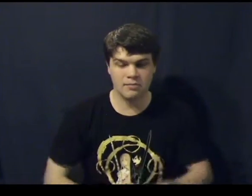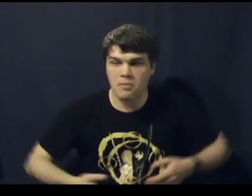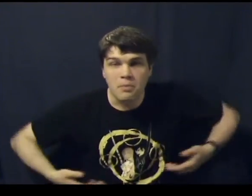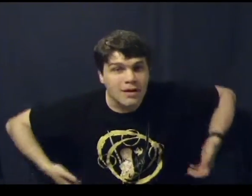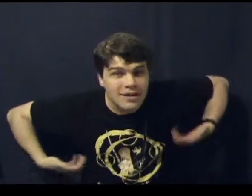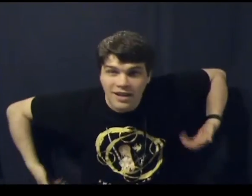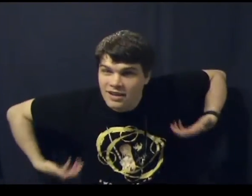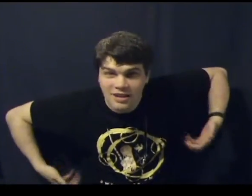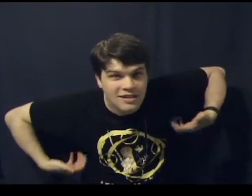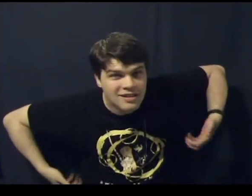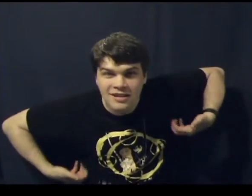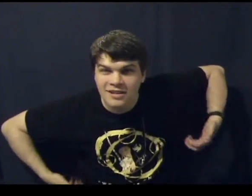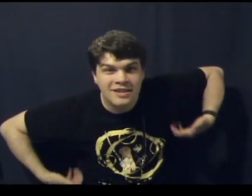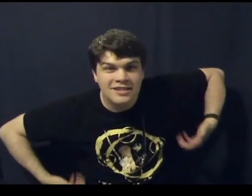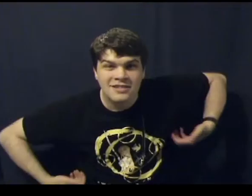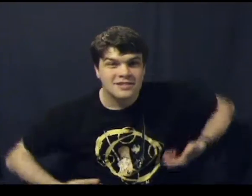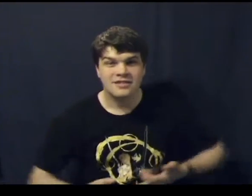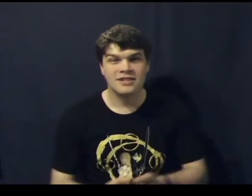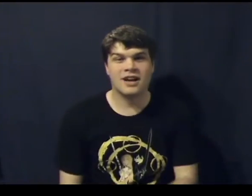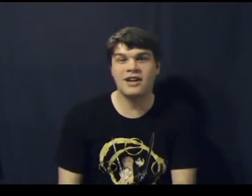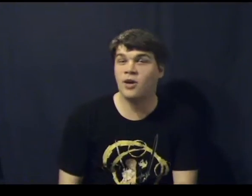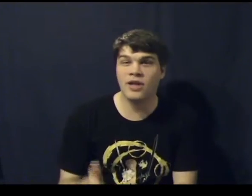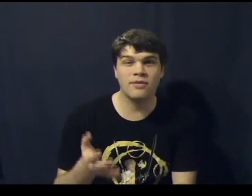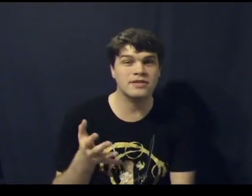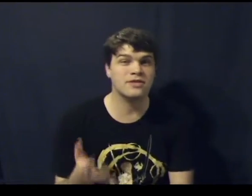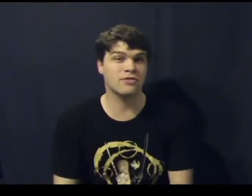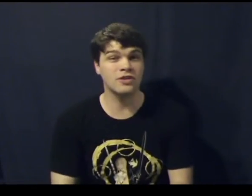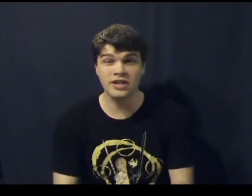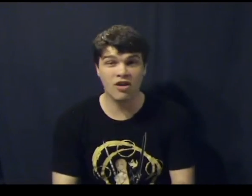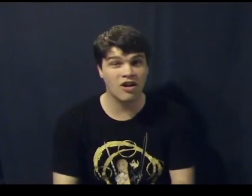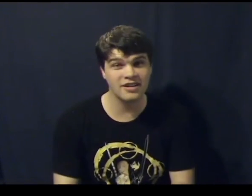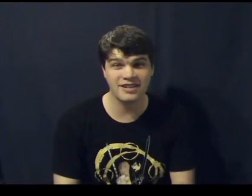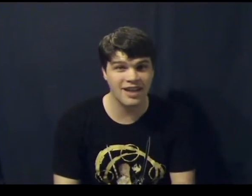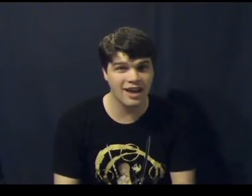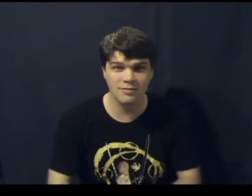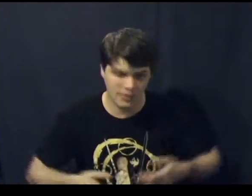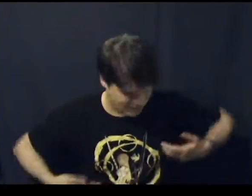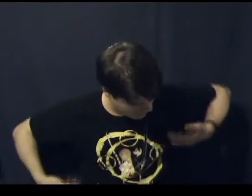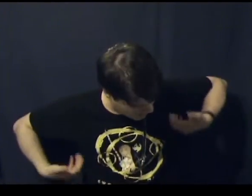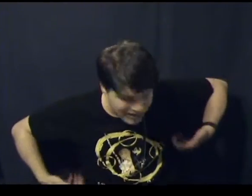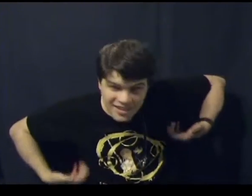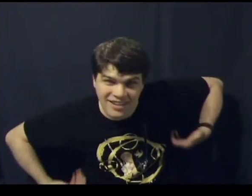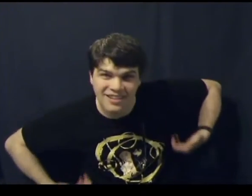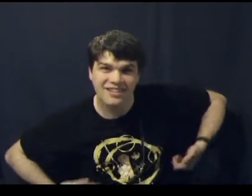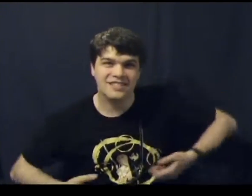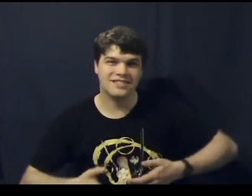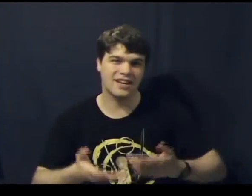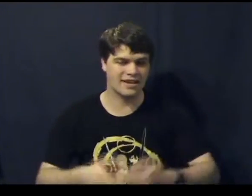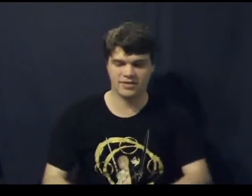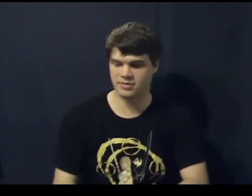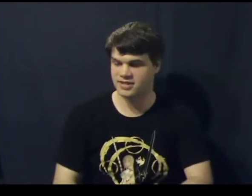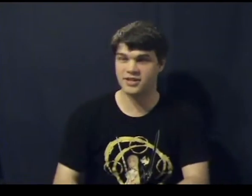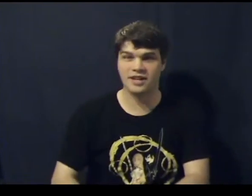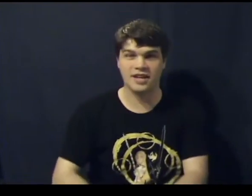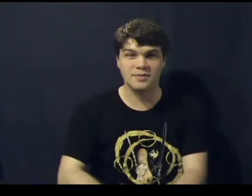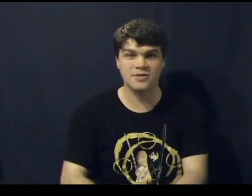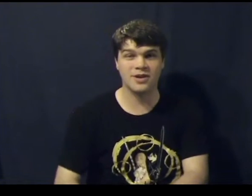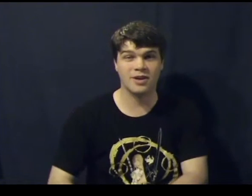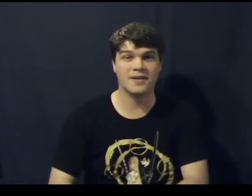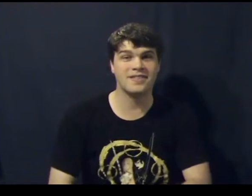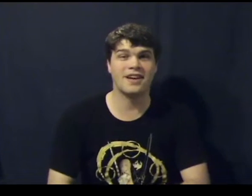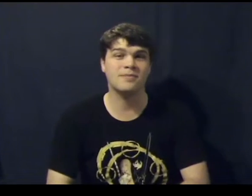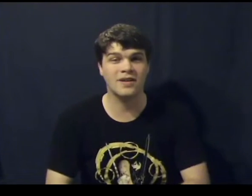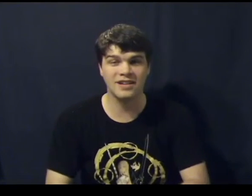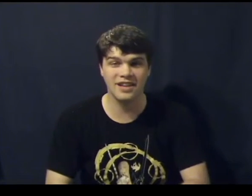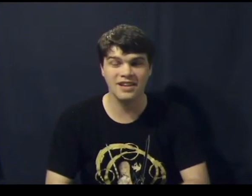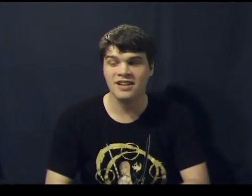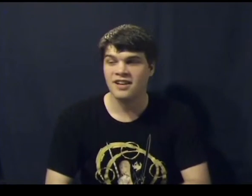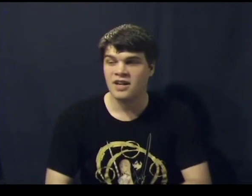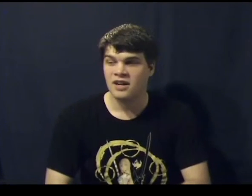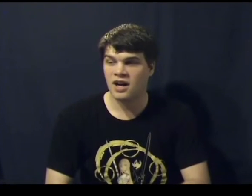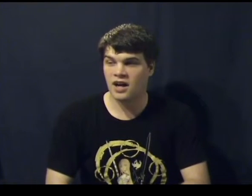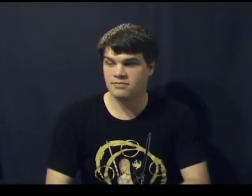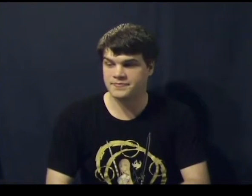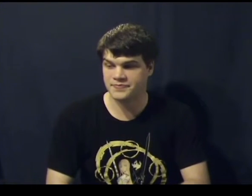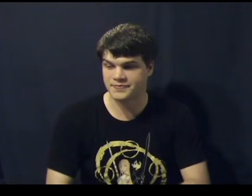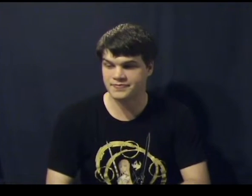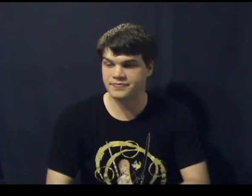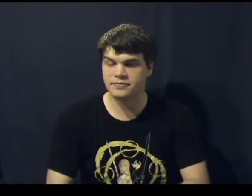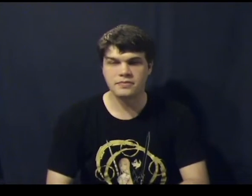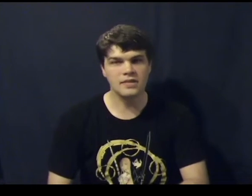monkey. I know that was really hard to get, but, monkey. I have a little bit of sarcasm, sorry about that - monkey.